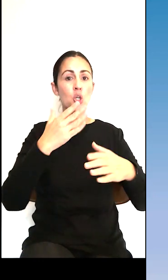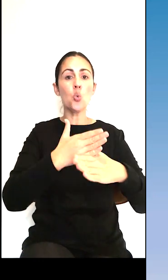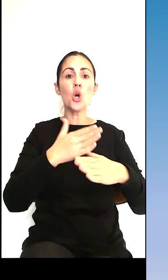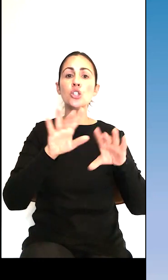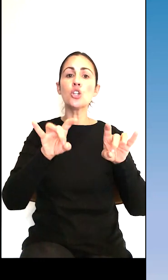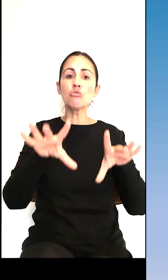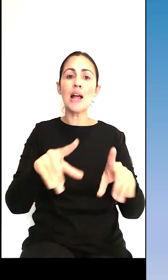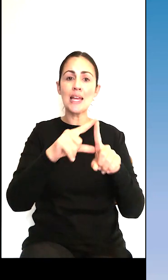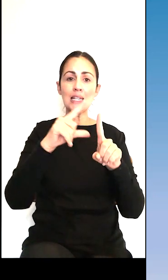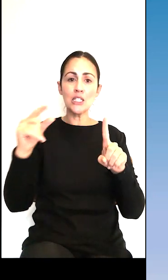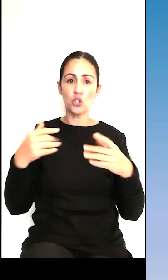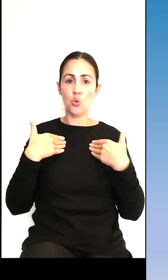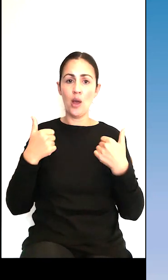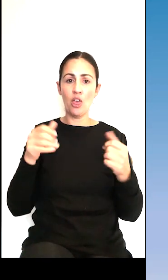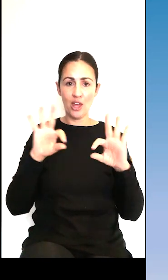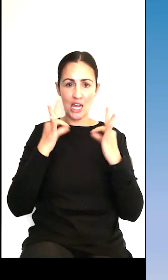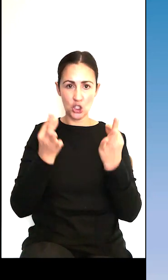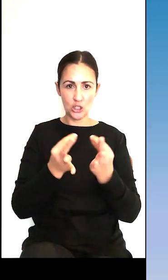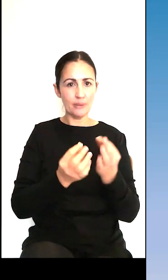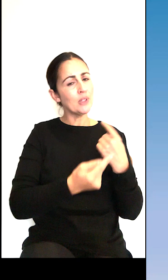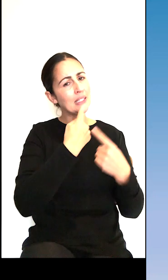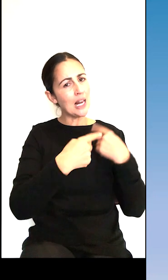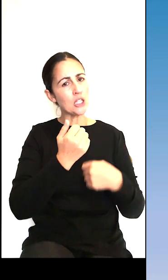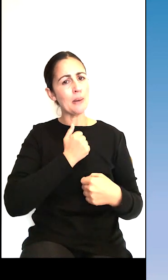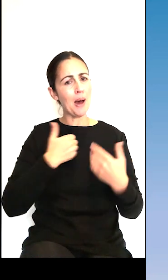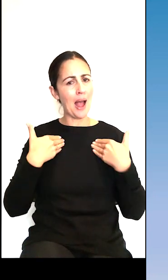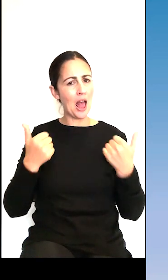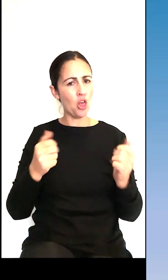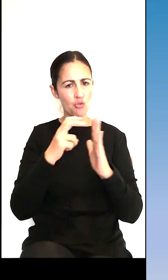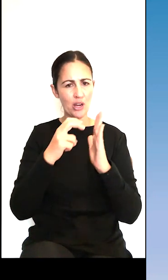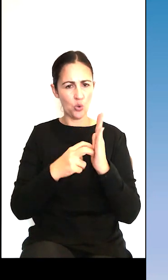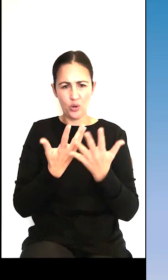can you tell us what is My Health Record? and how do you upload advance care planning documents?